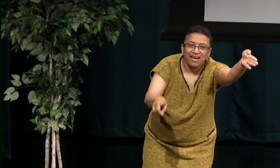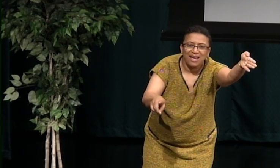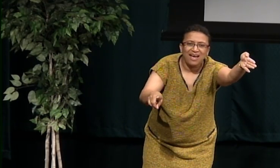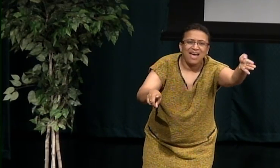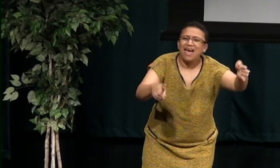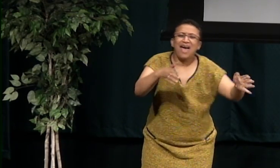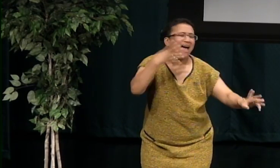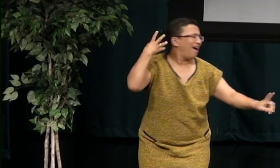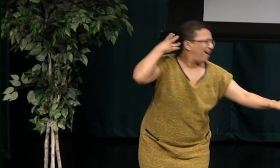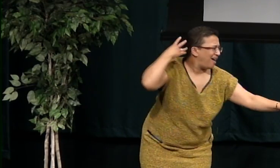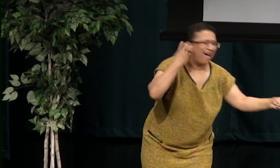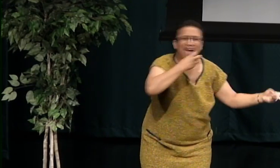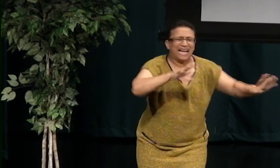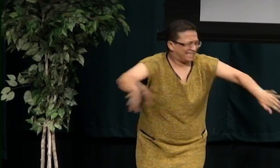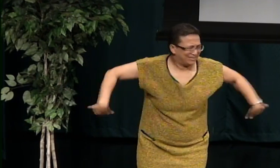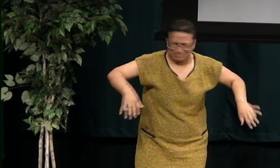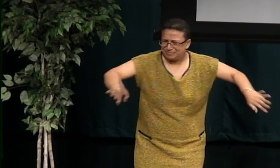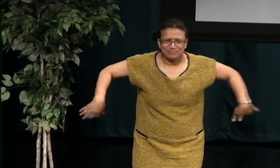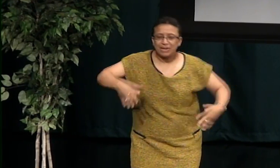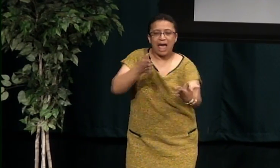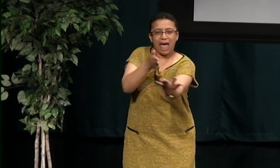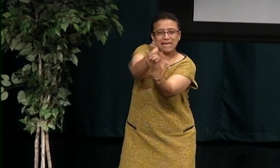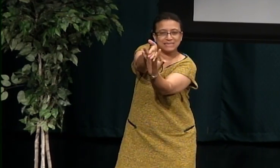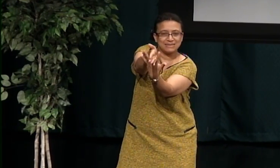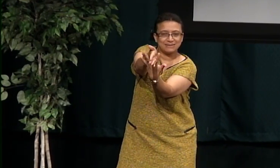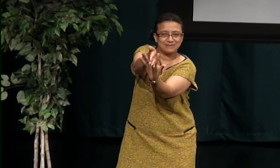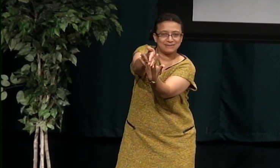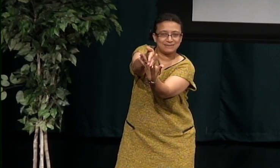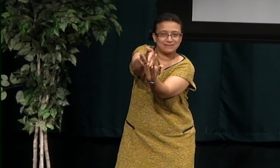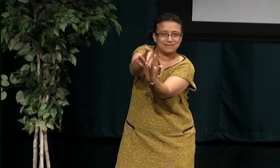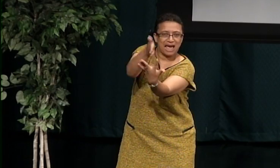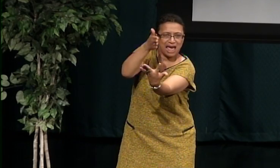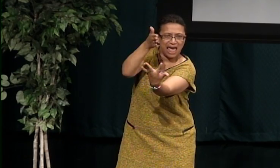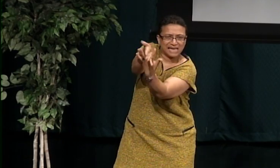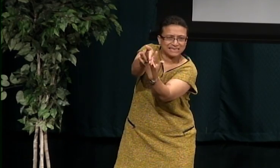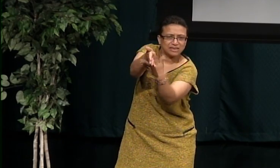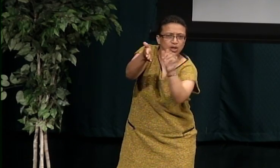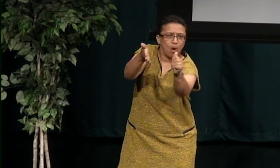Was anyone there from the United States? I don't think so.